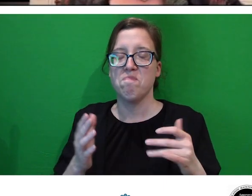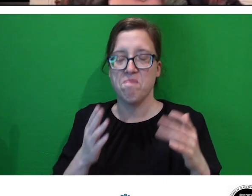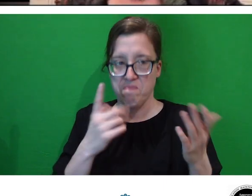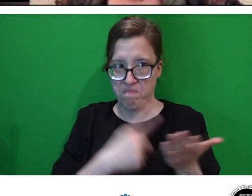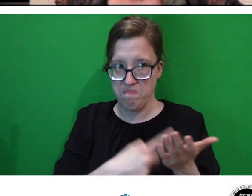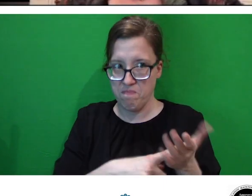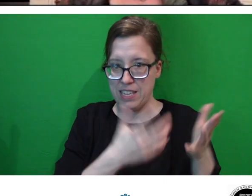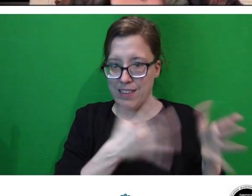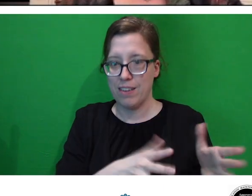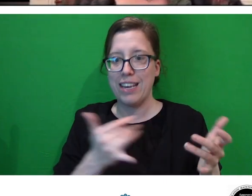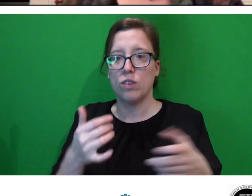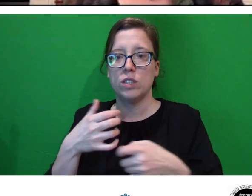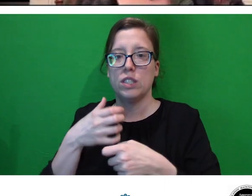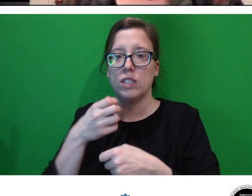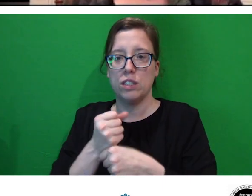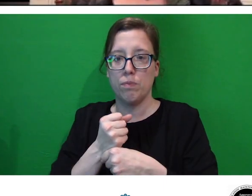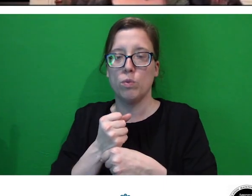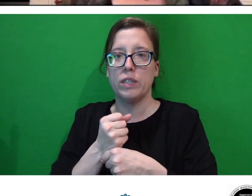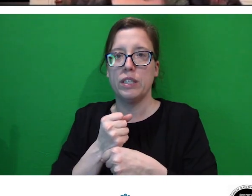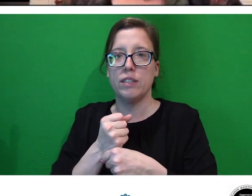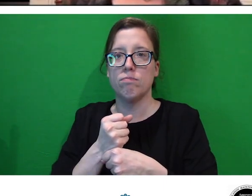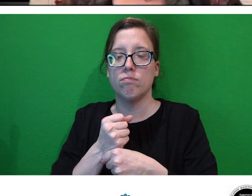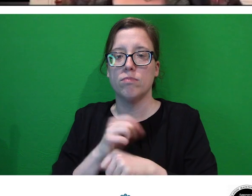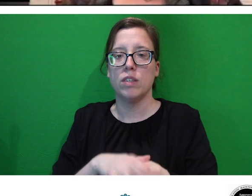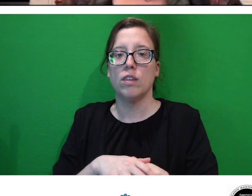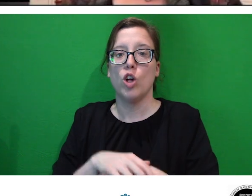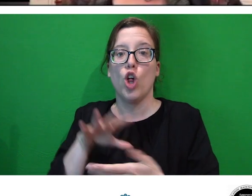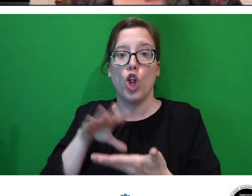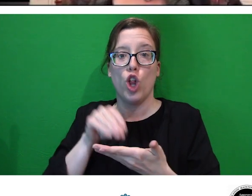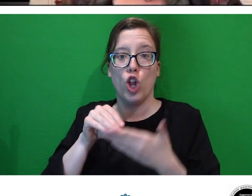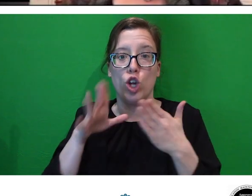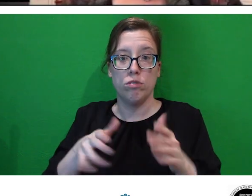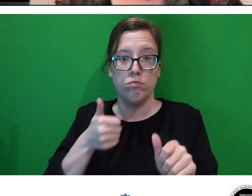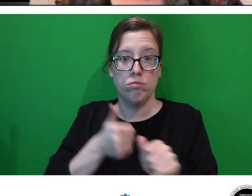Expression is these three ways. Okay?